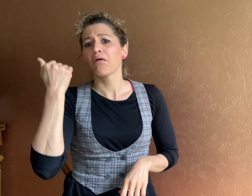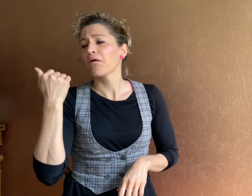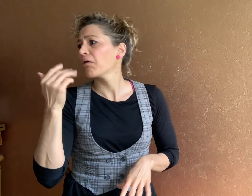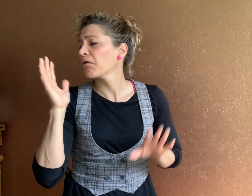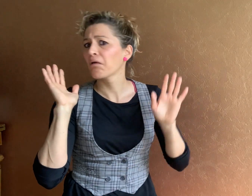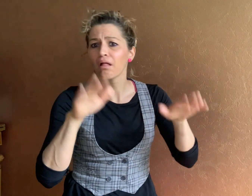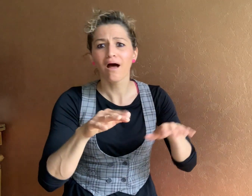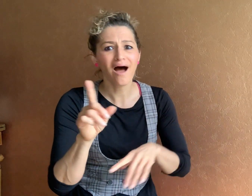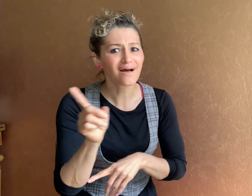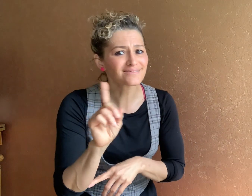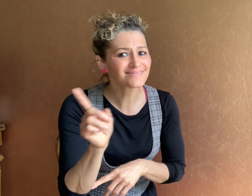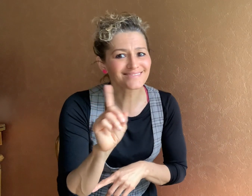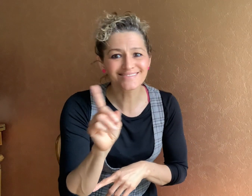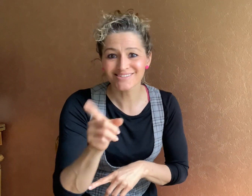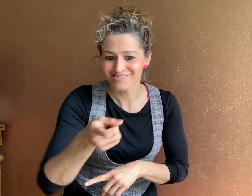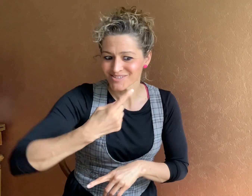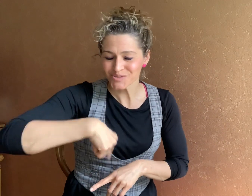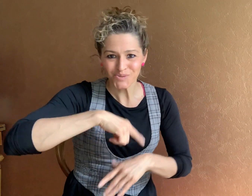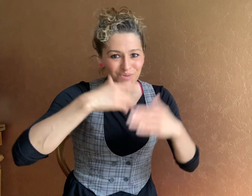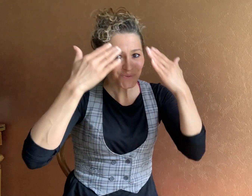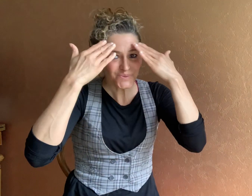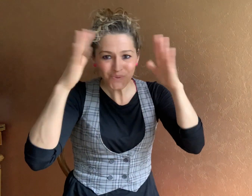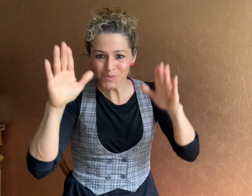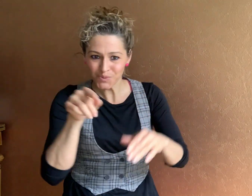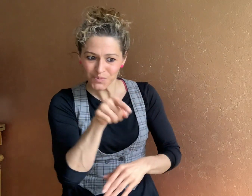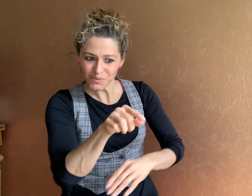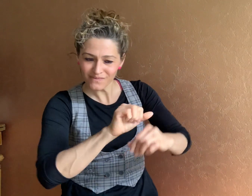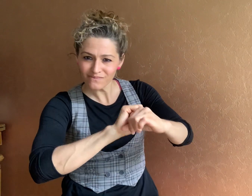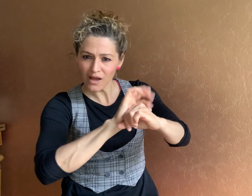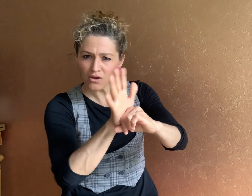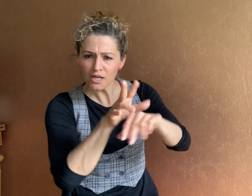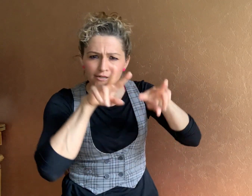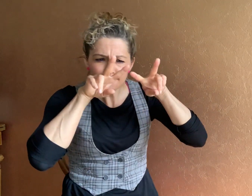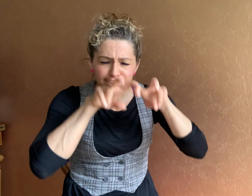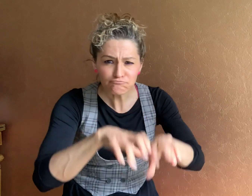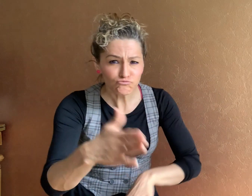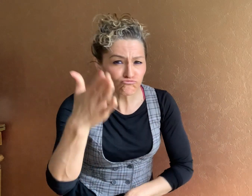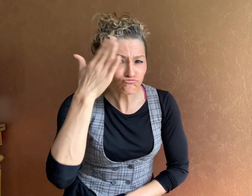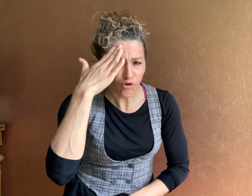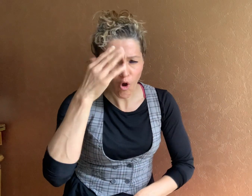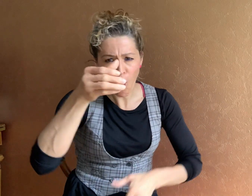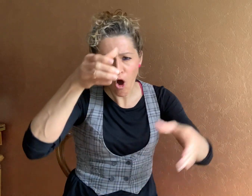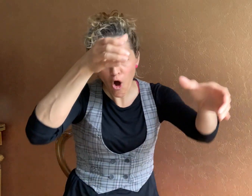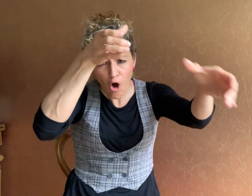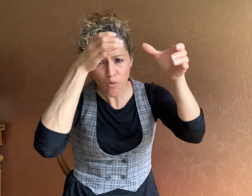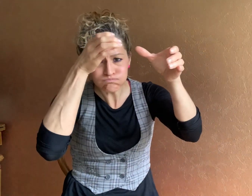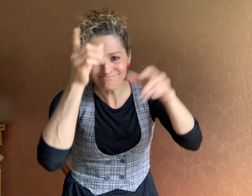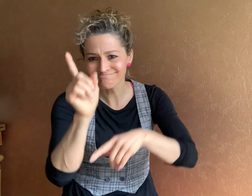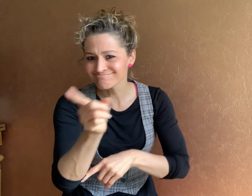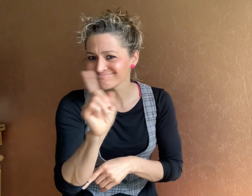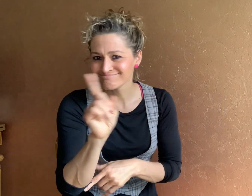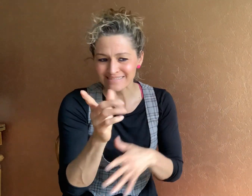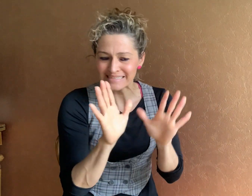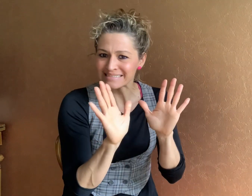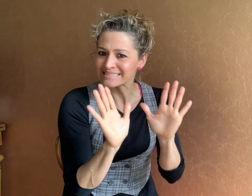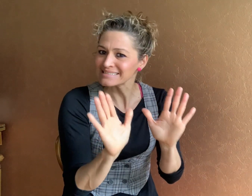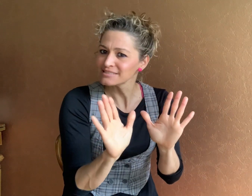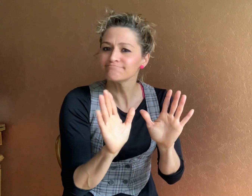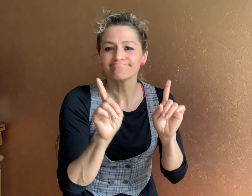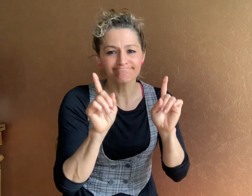to forget that we do not know much about it.